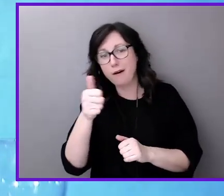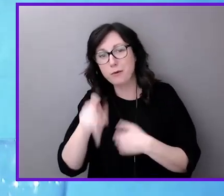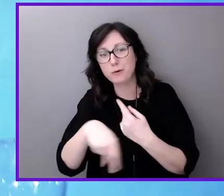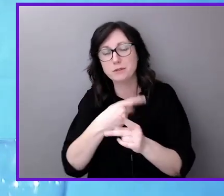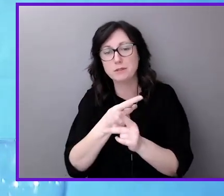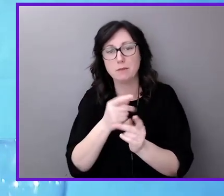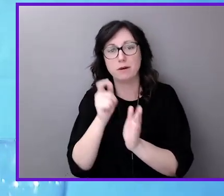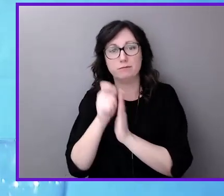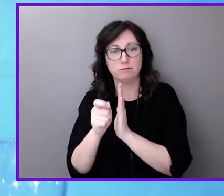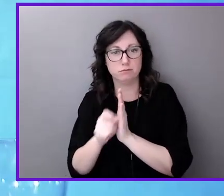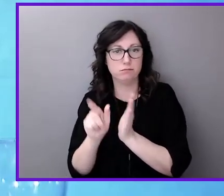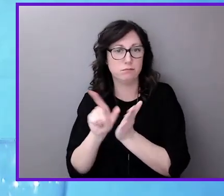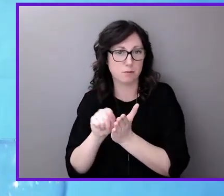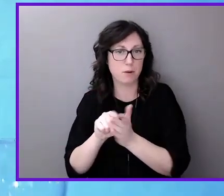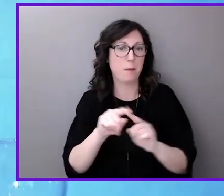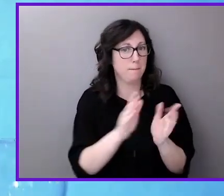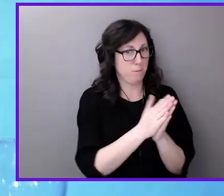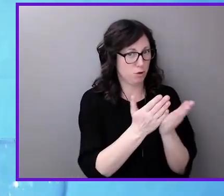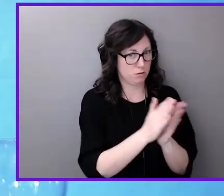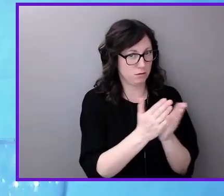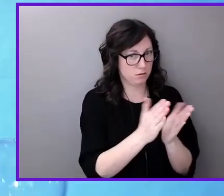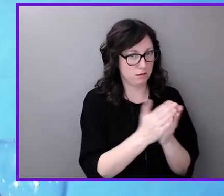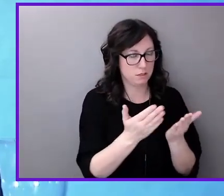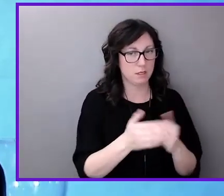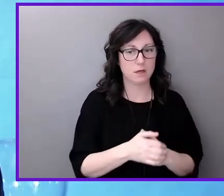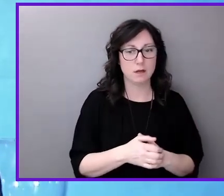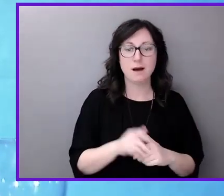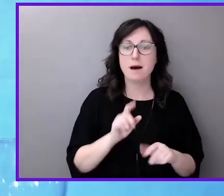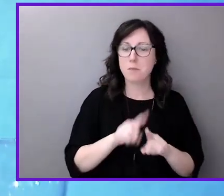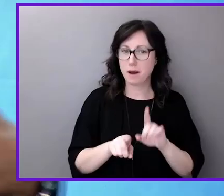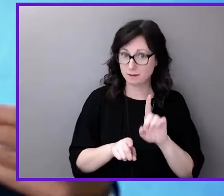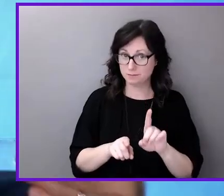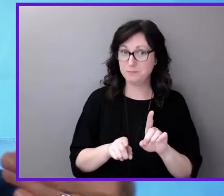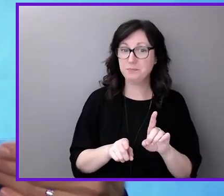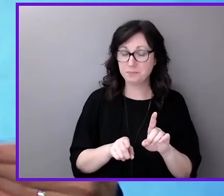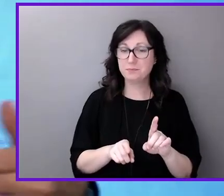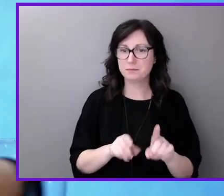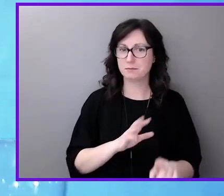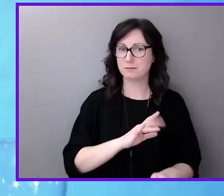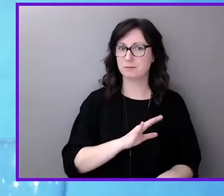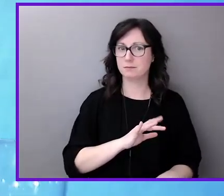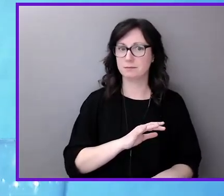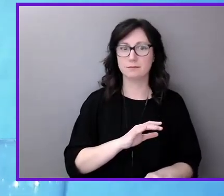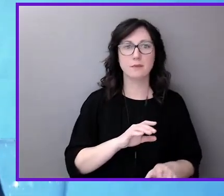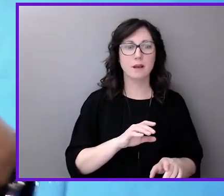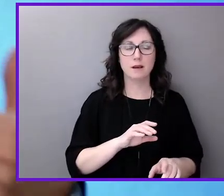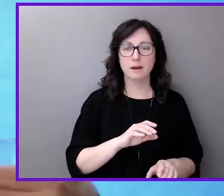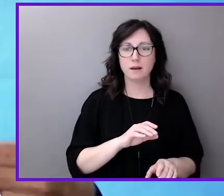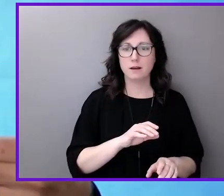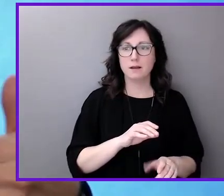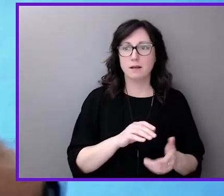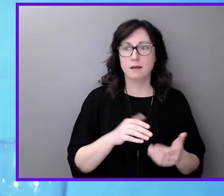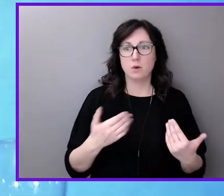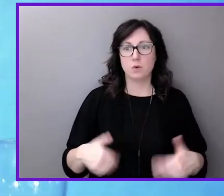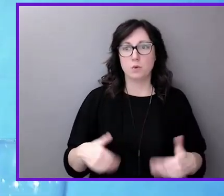And obviously what is interesting again, as in many other sectors, is that this is